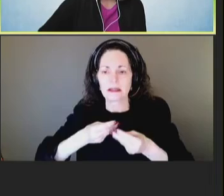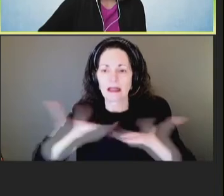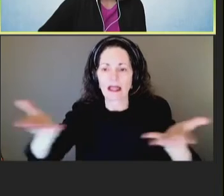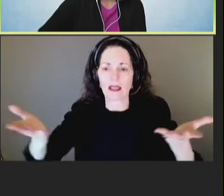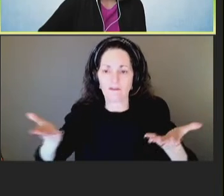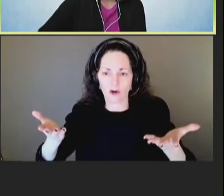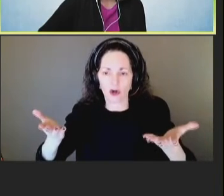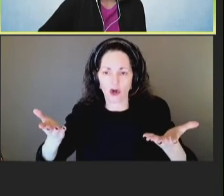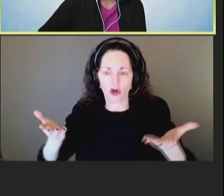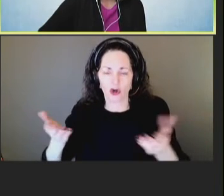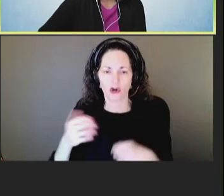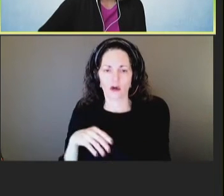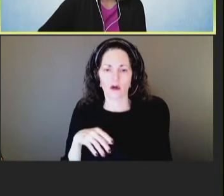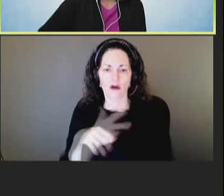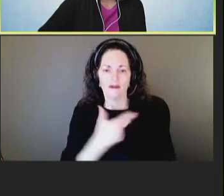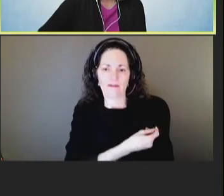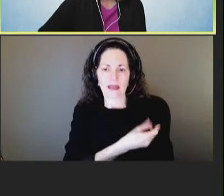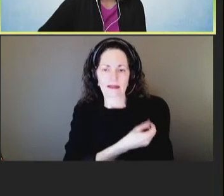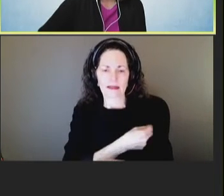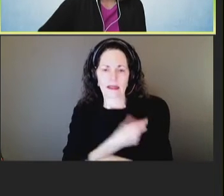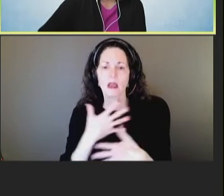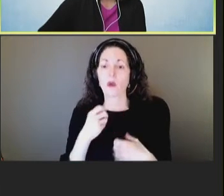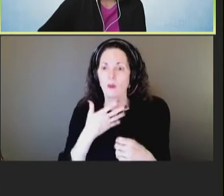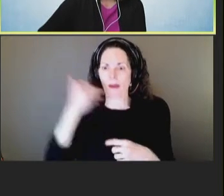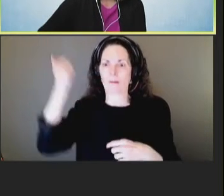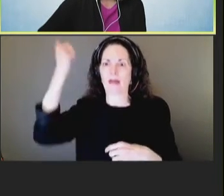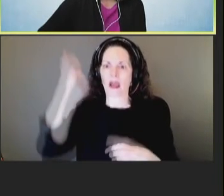always looking for greater efficacy and improved vaccine performance.